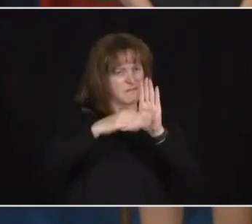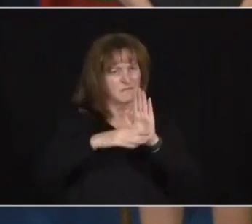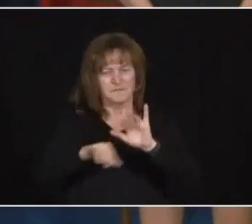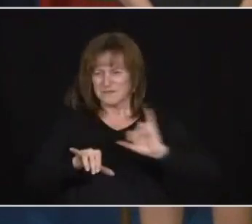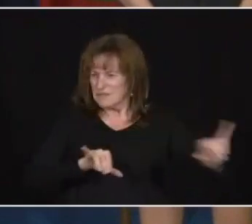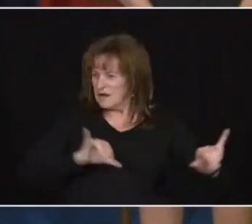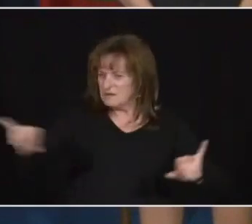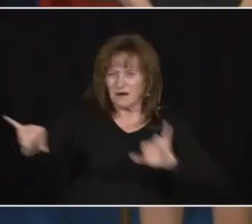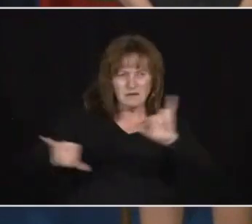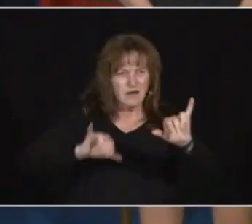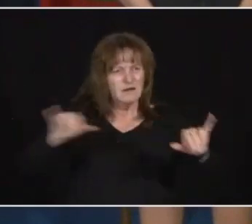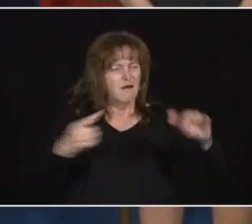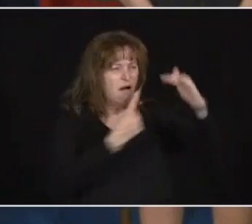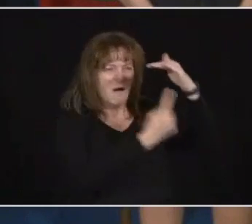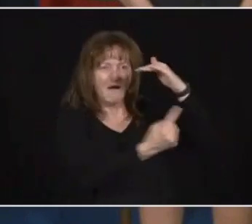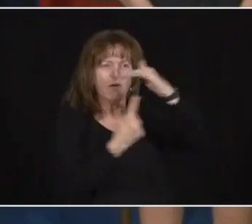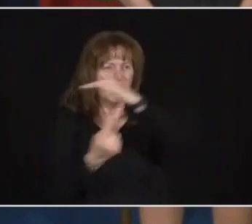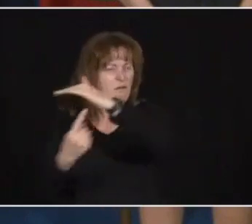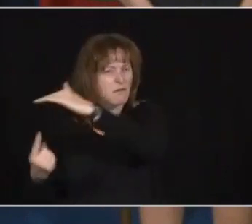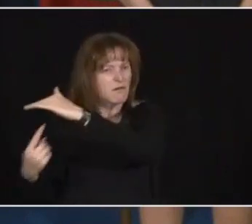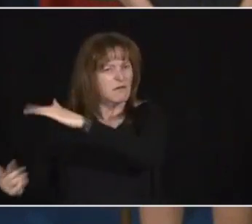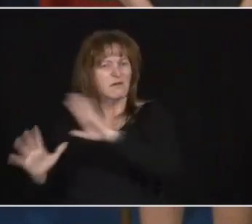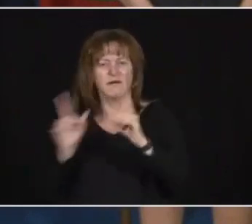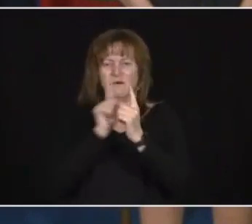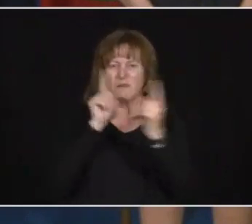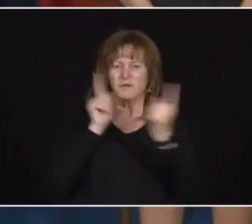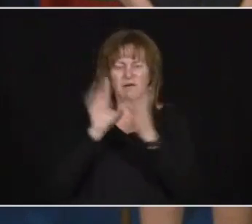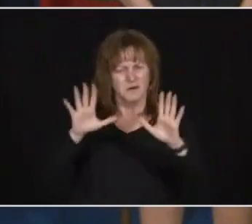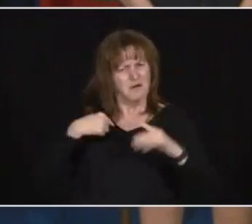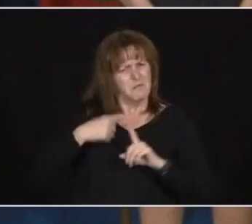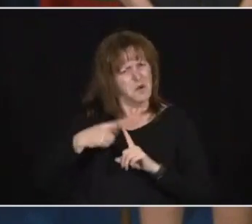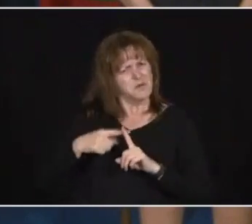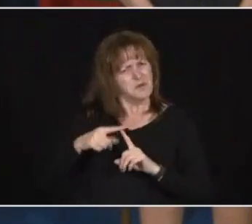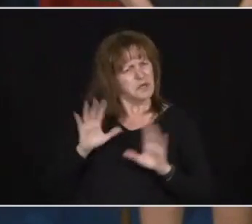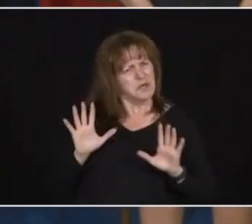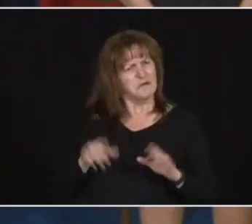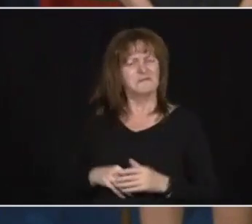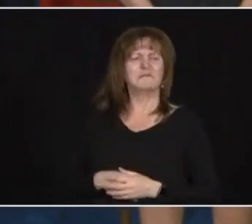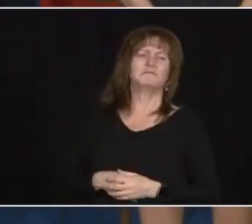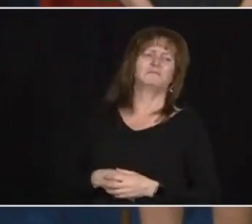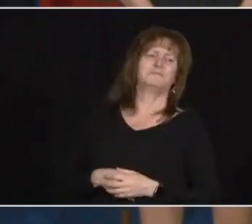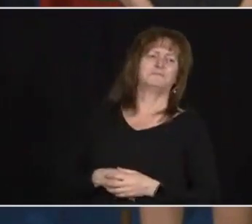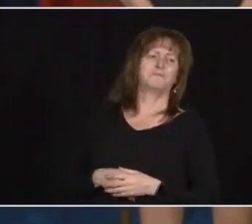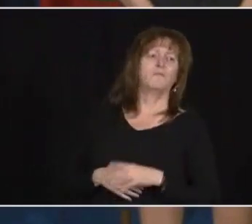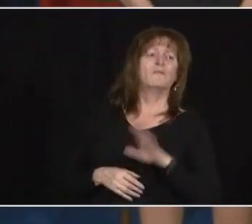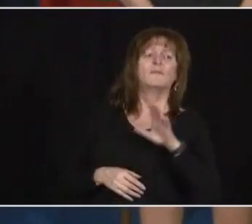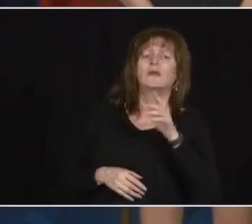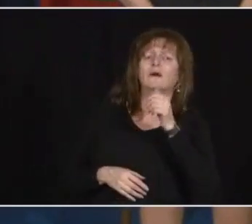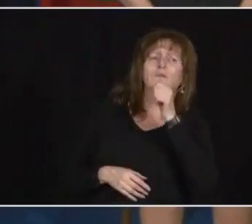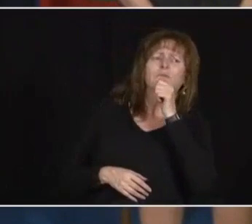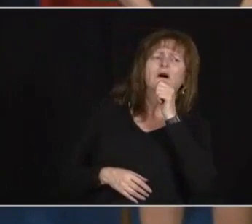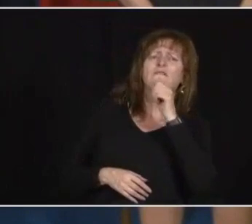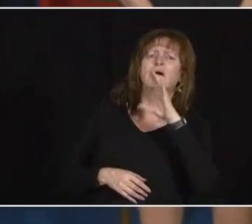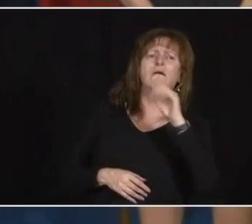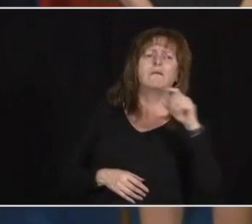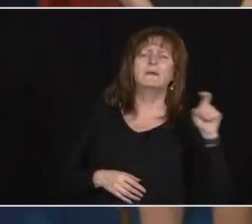The private sector, though, people, the trickle you're talking about for the sections of the economy that are closed